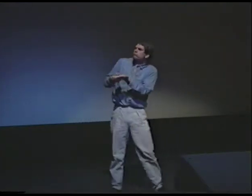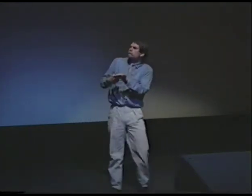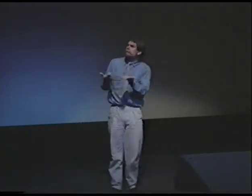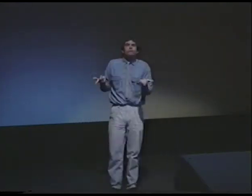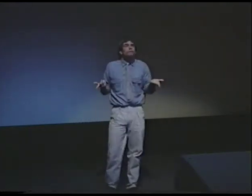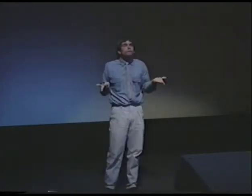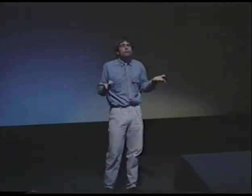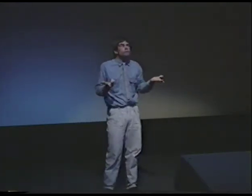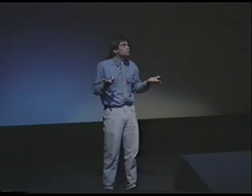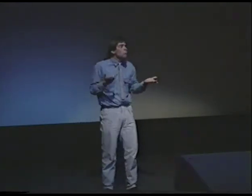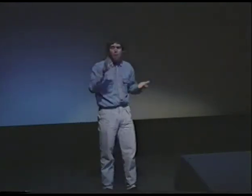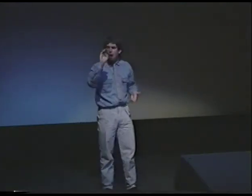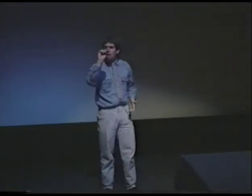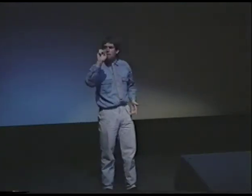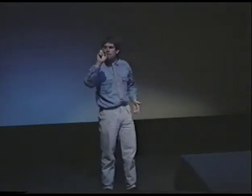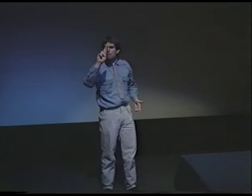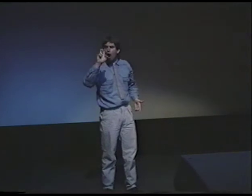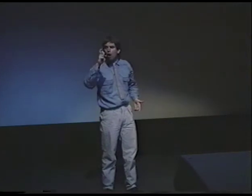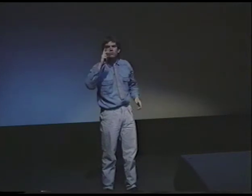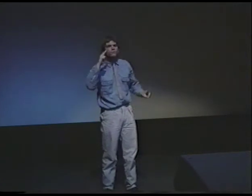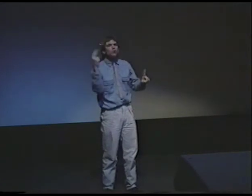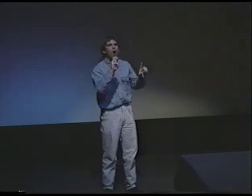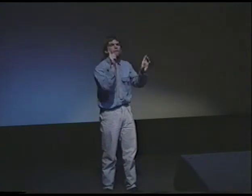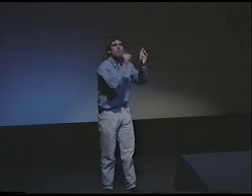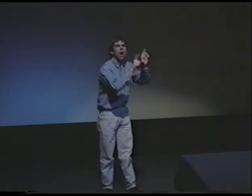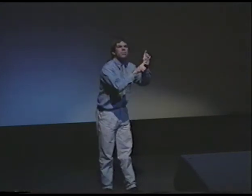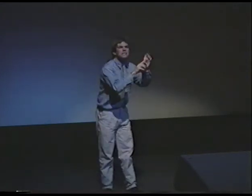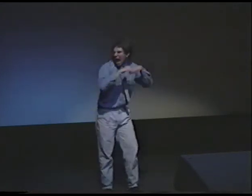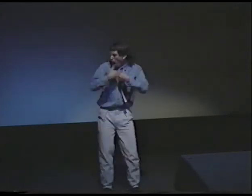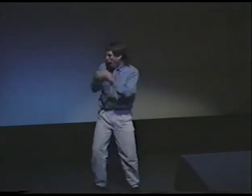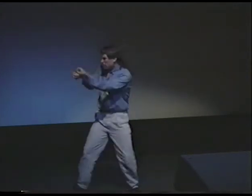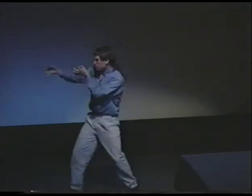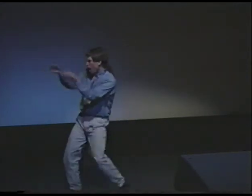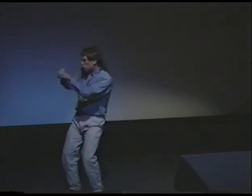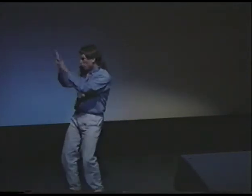But if I wanted to discuss like Mark's view of communism,